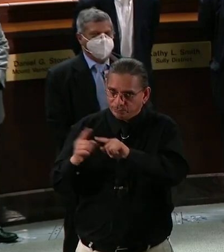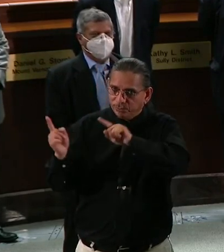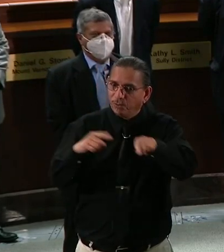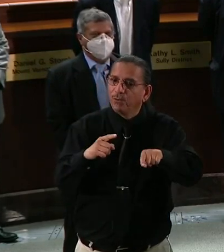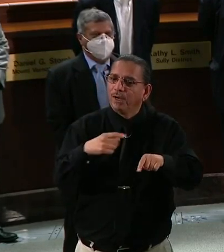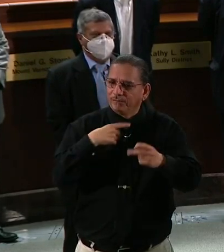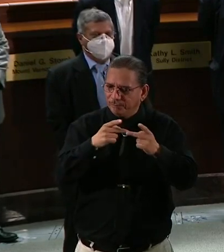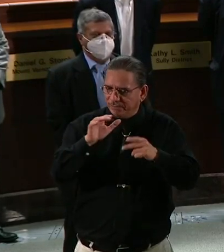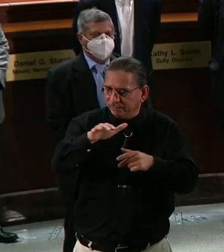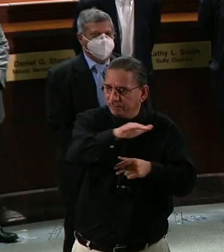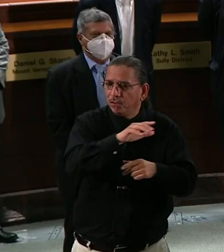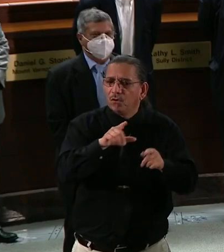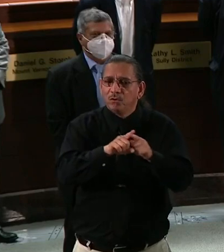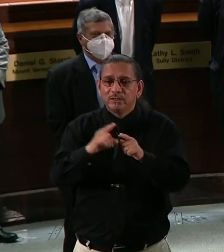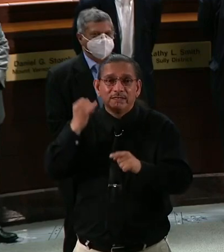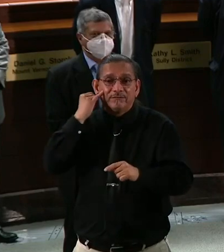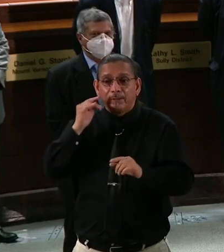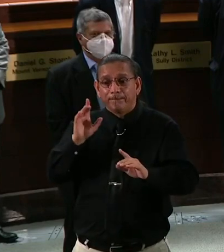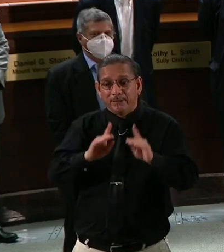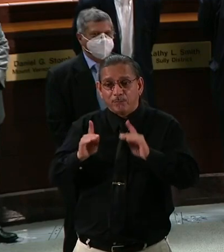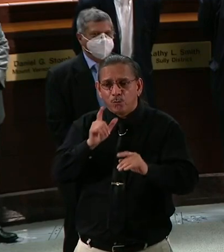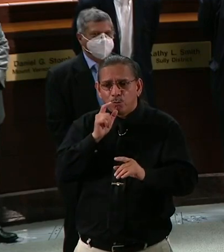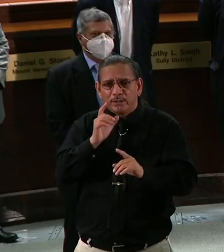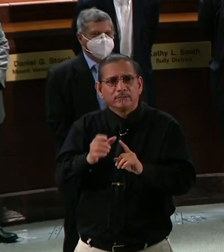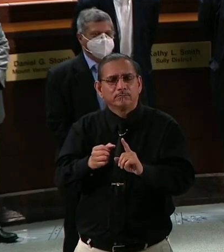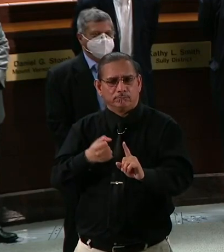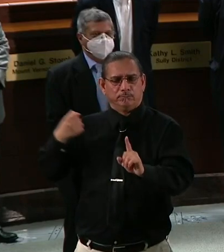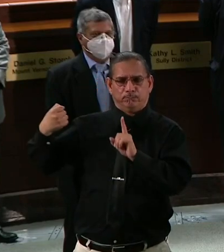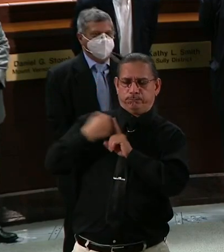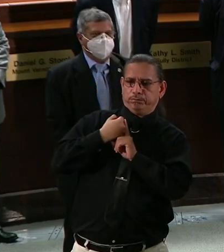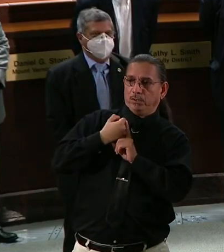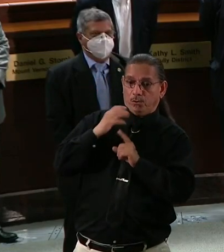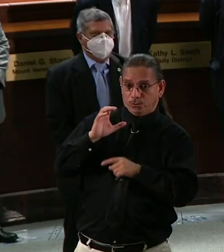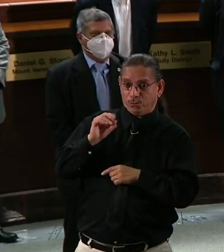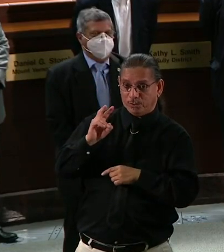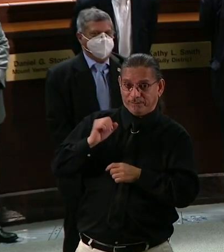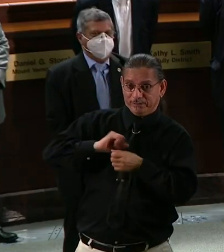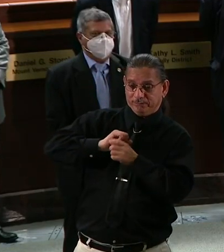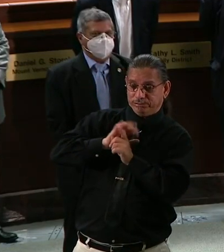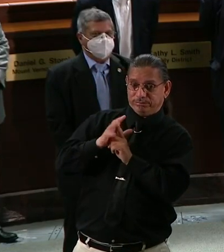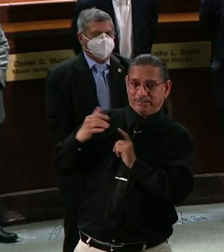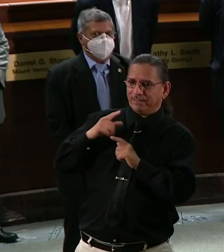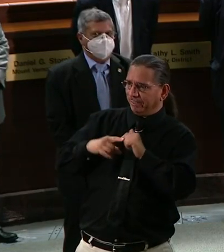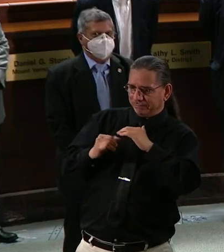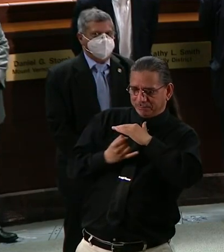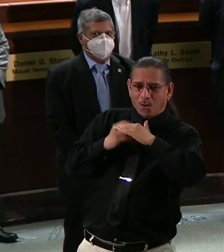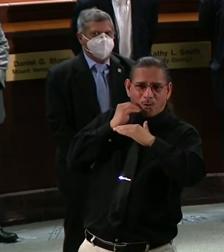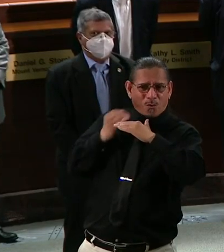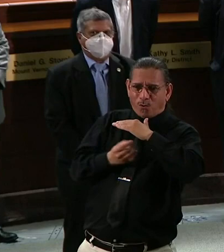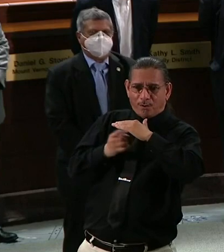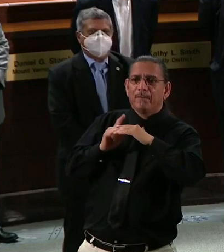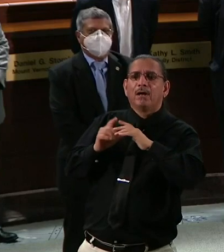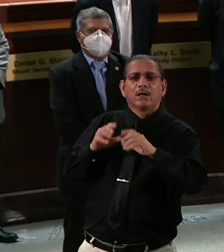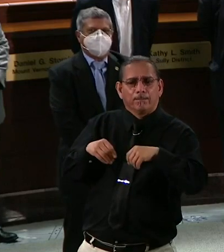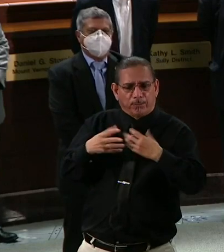PRESIDENT THIS MUST WITH ALICE